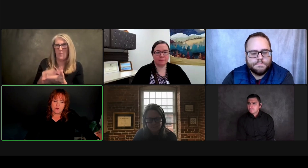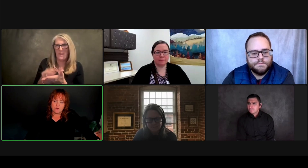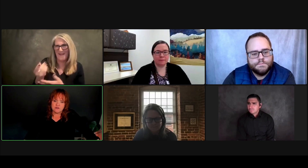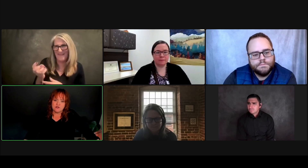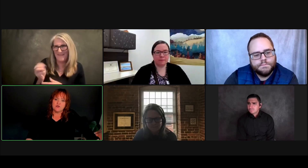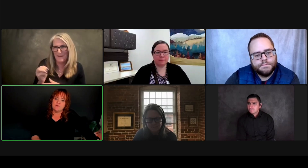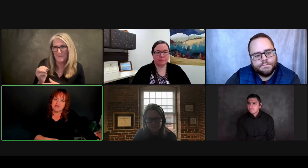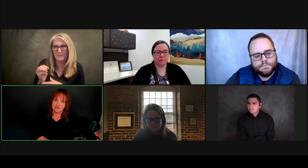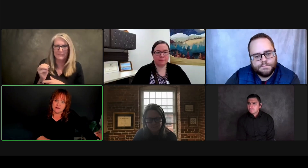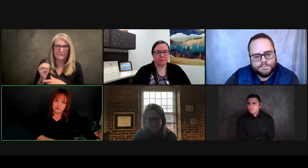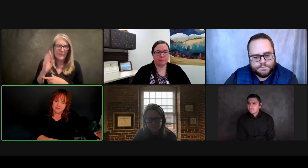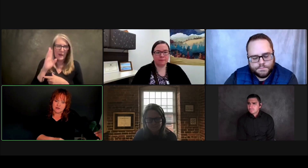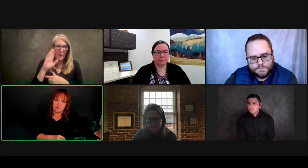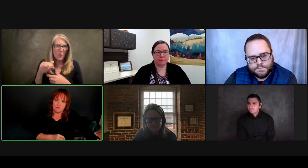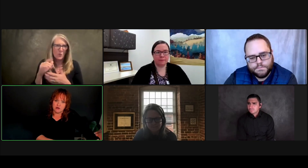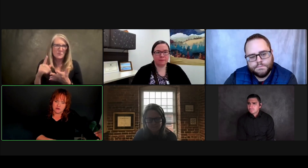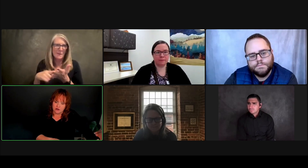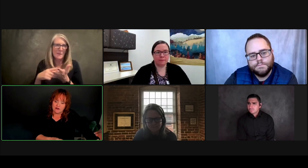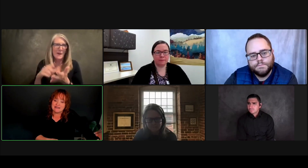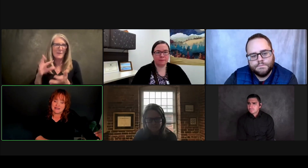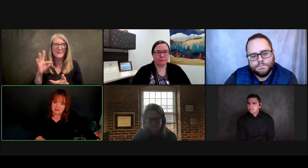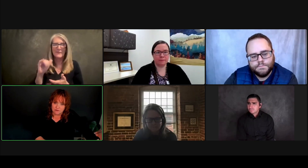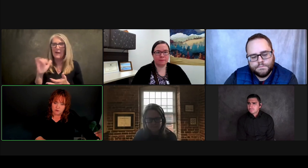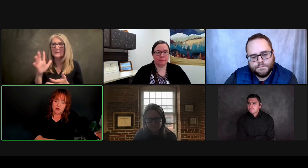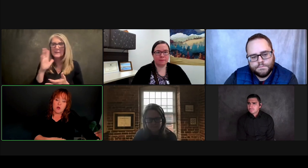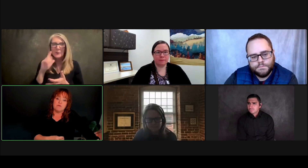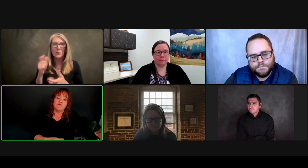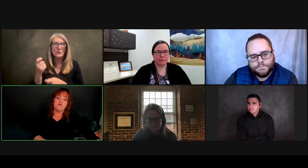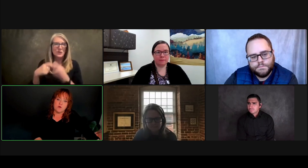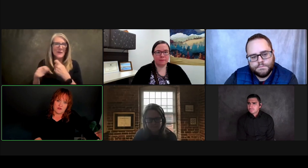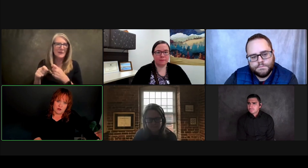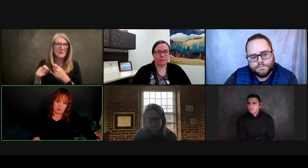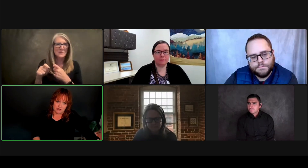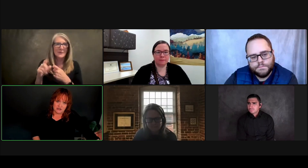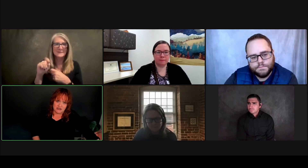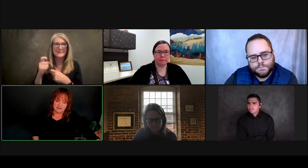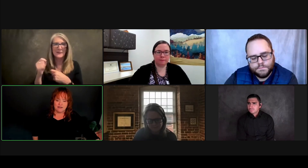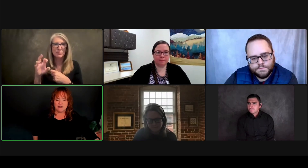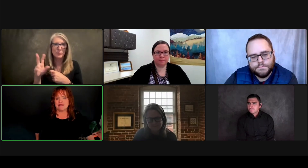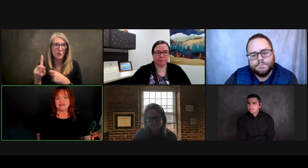those new materials are accessible before they are purchased?